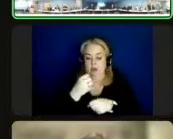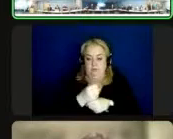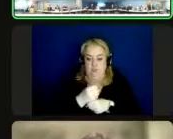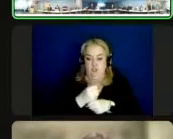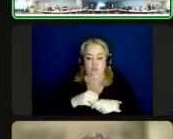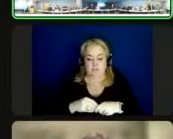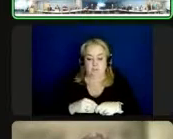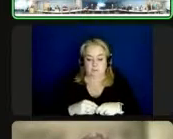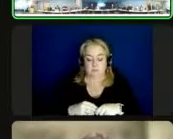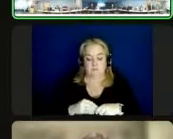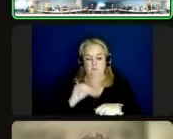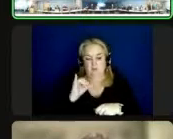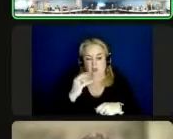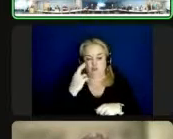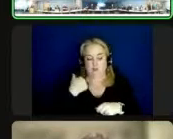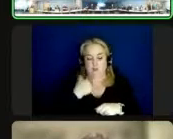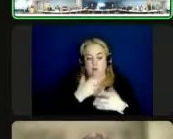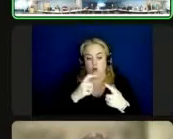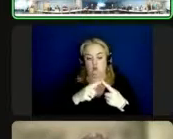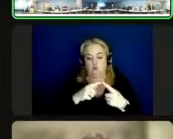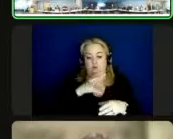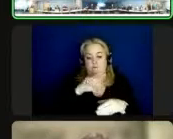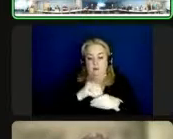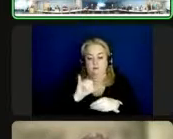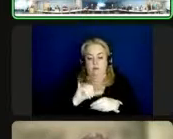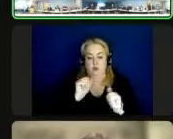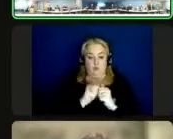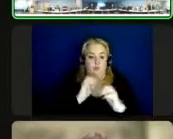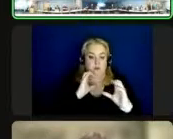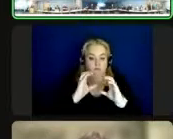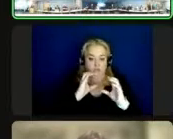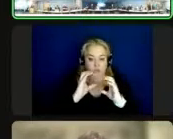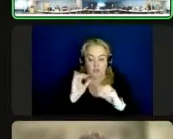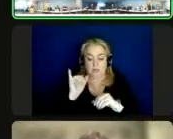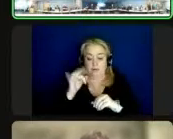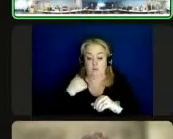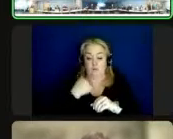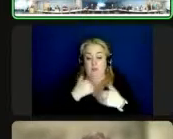SO I'M LOOKING AT A DEFICIT DEFICIT SPENDING THE NEXT FIVE